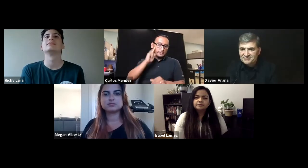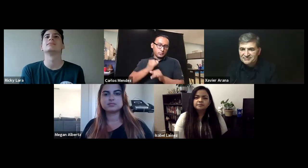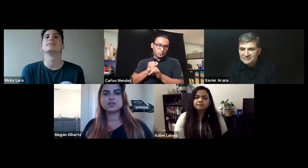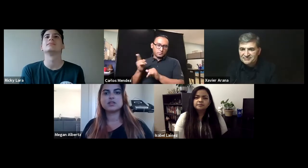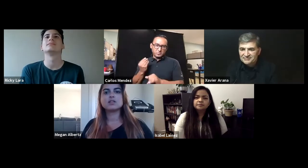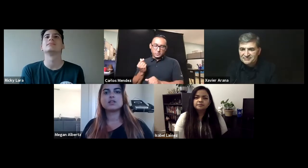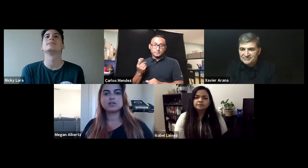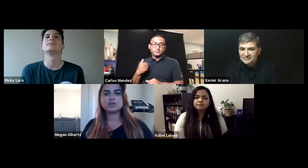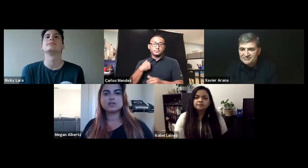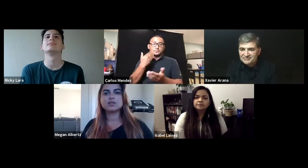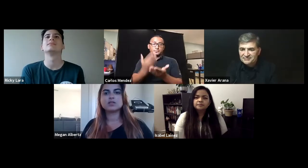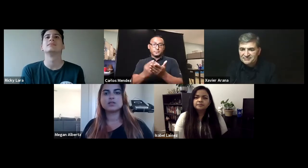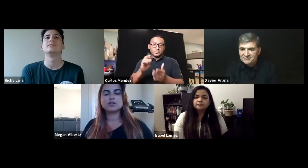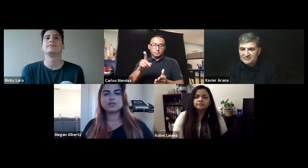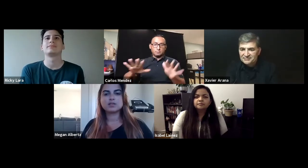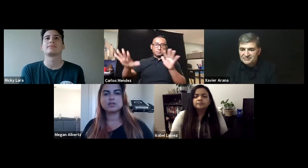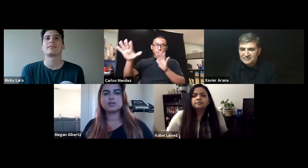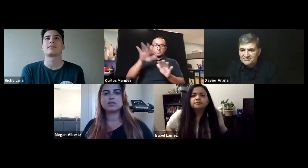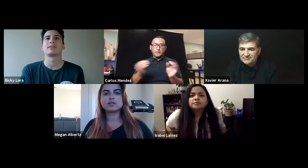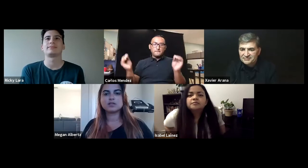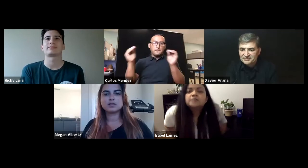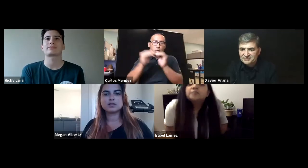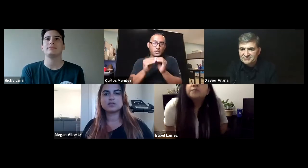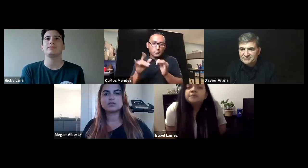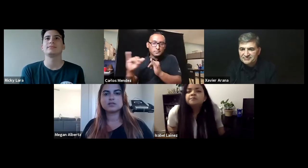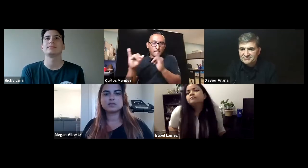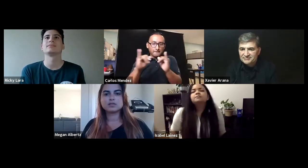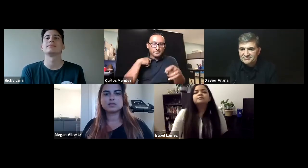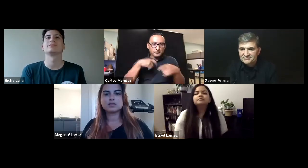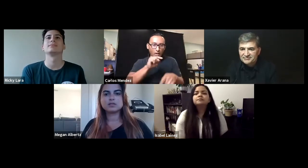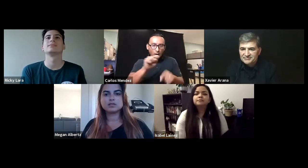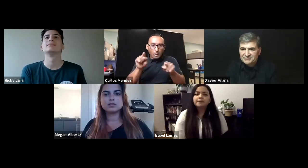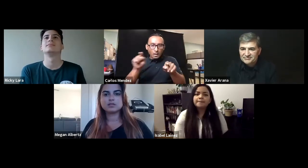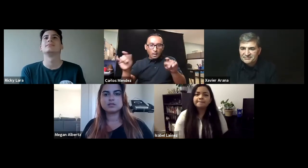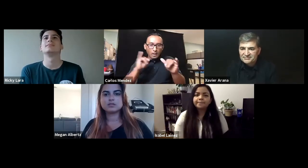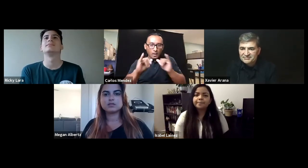LatinX people on campus.